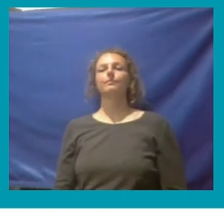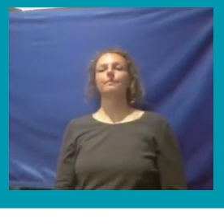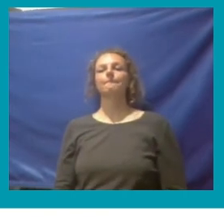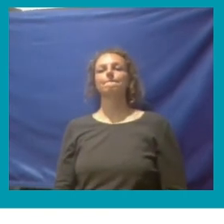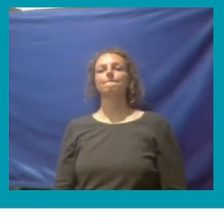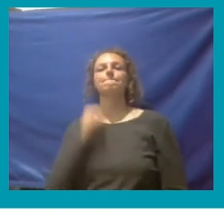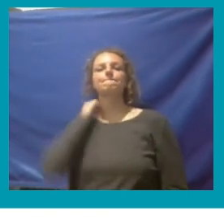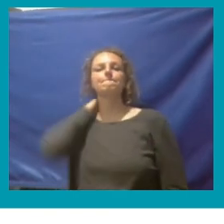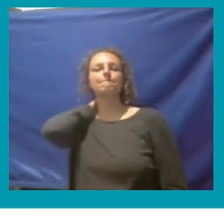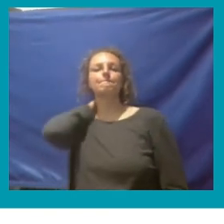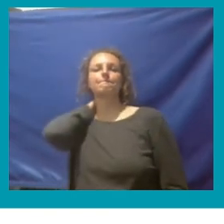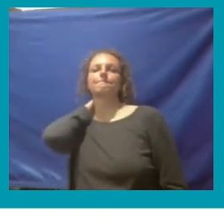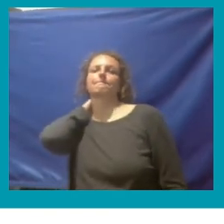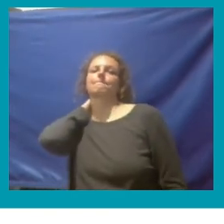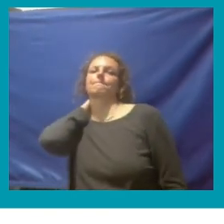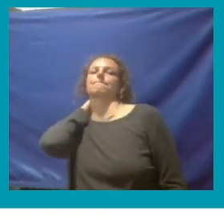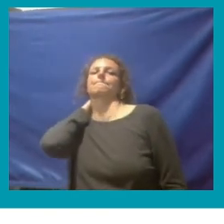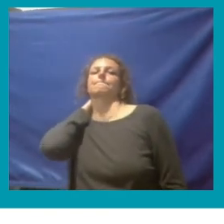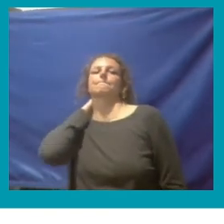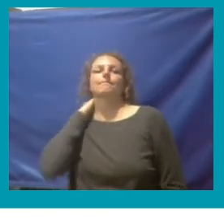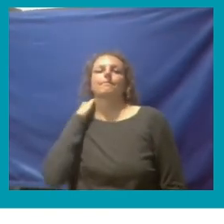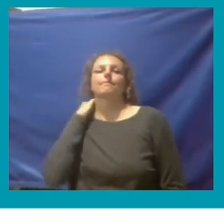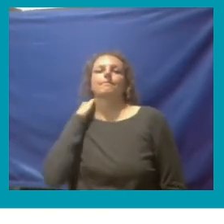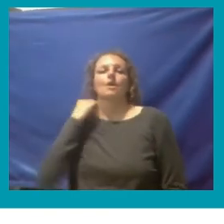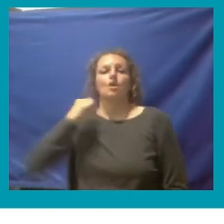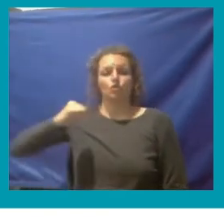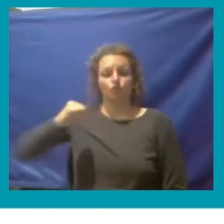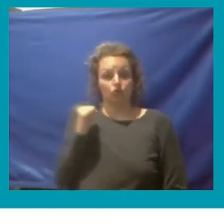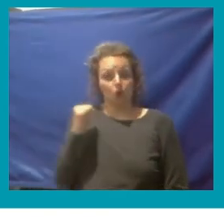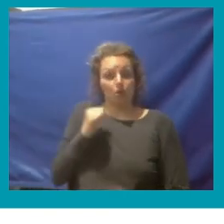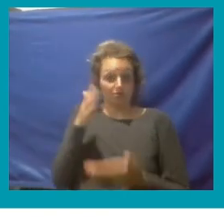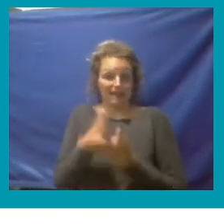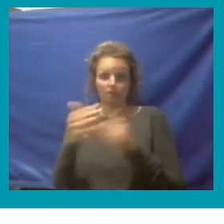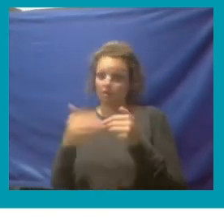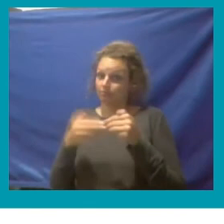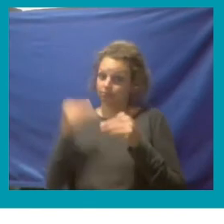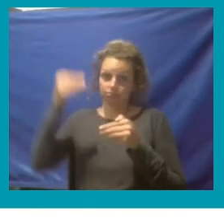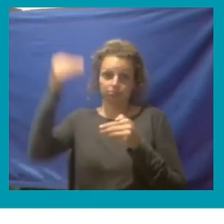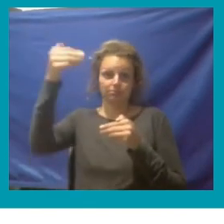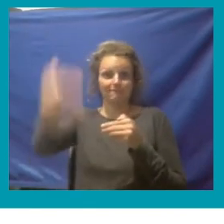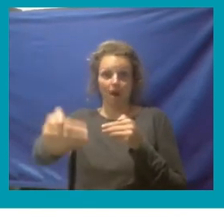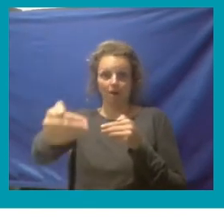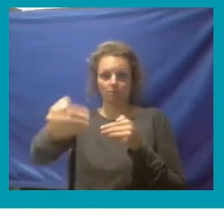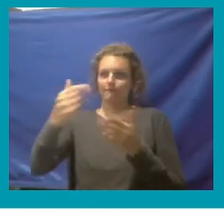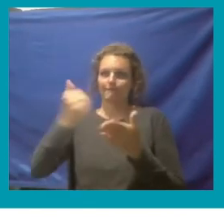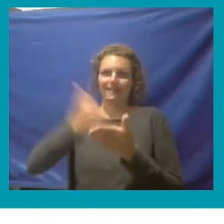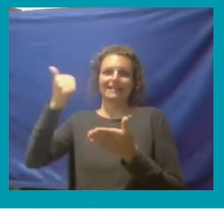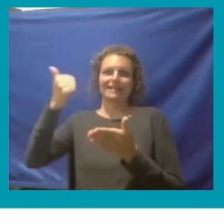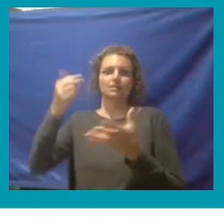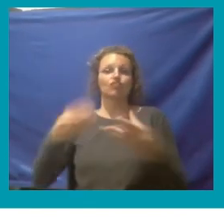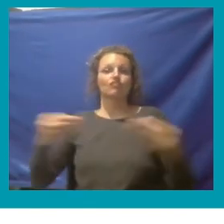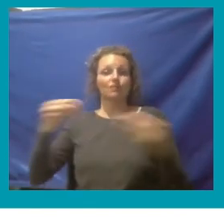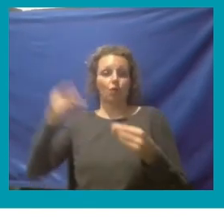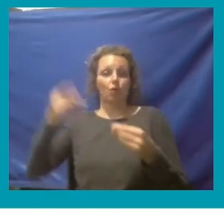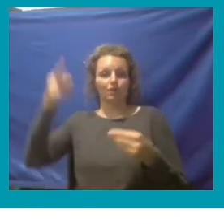and there's some really great resource is on the Hive, so I'm going to drop you an email later on Brian.